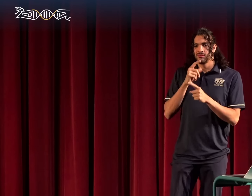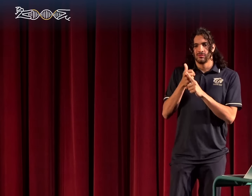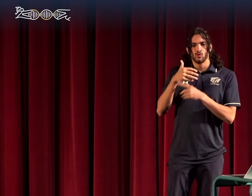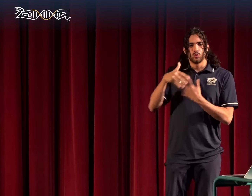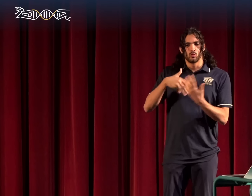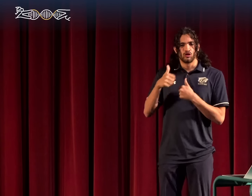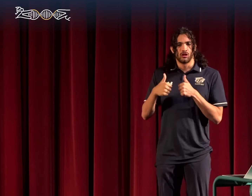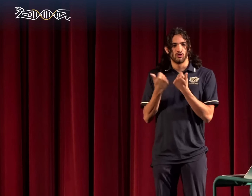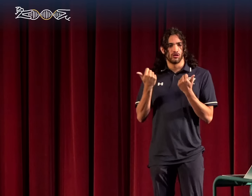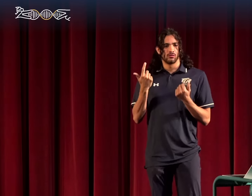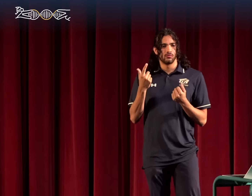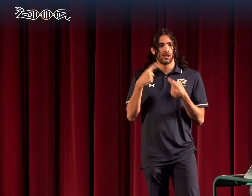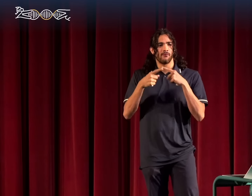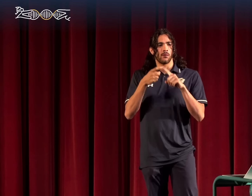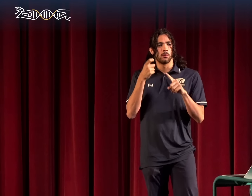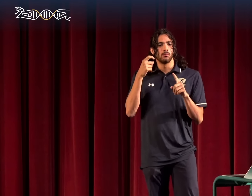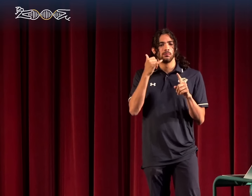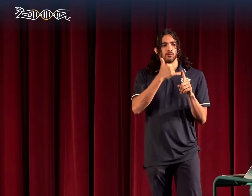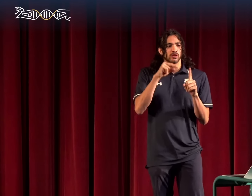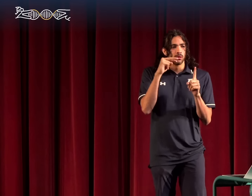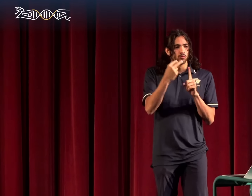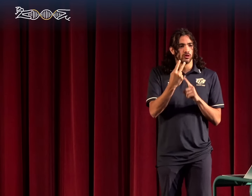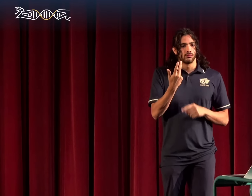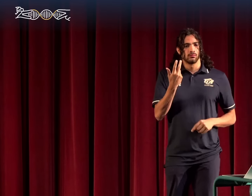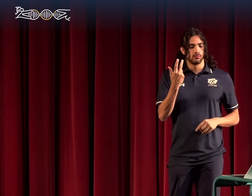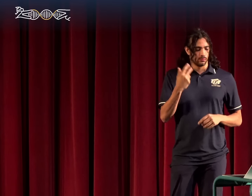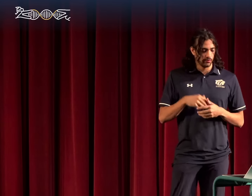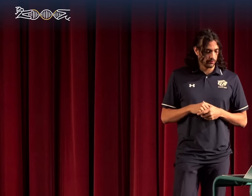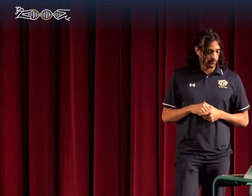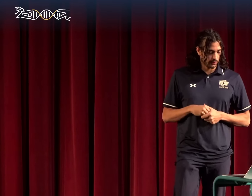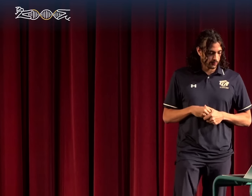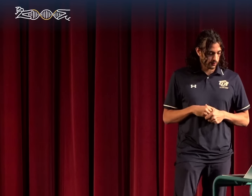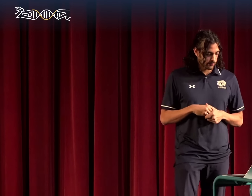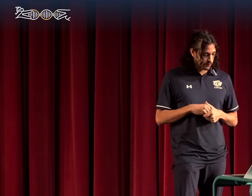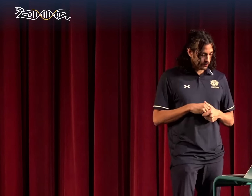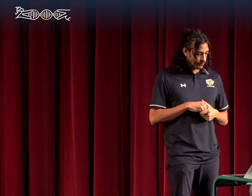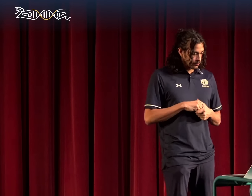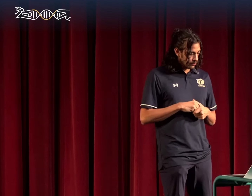Social challenges that come from misperceptions of Deaf people.